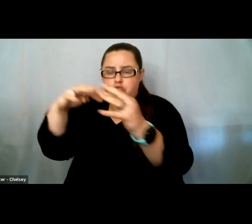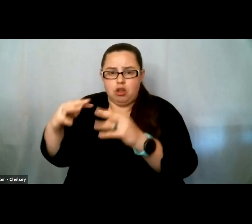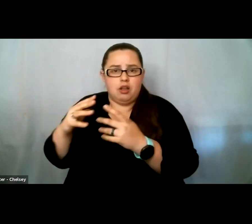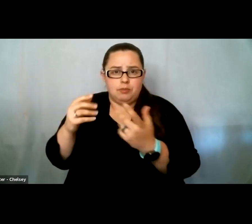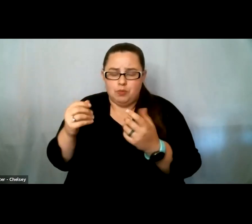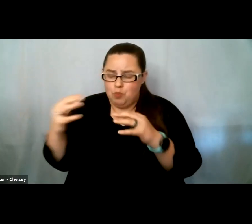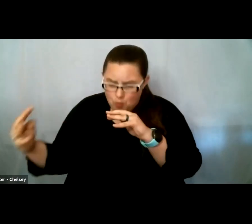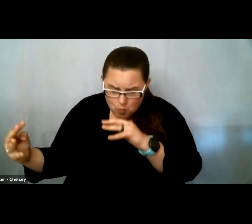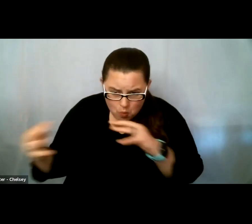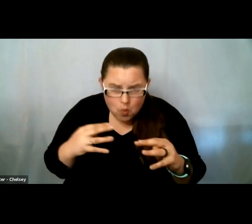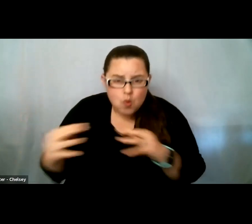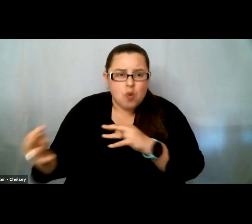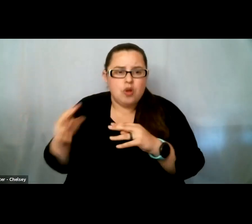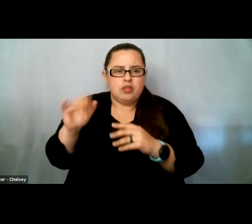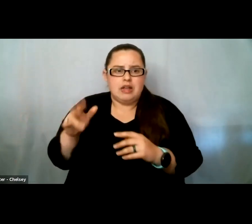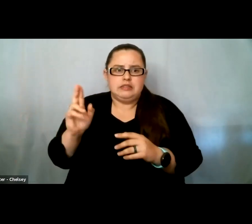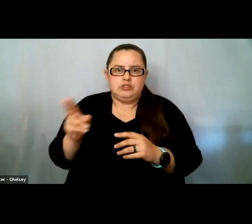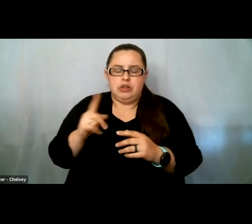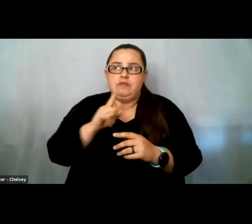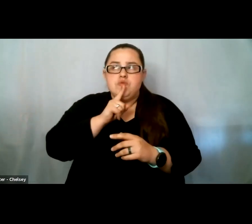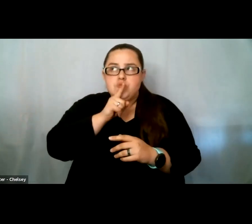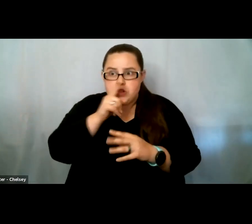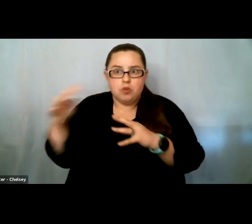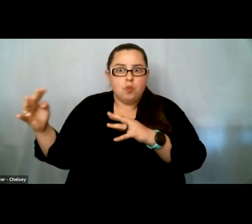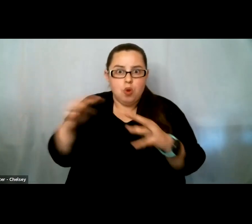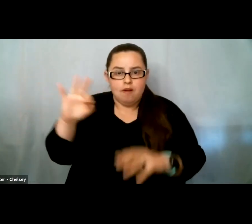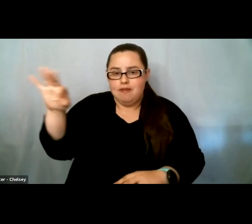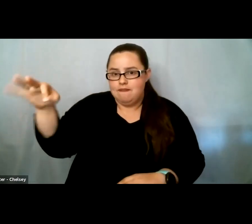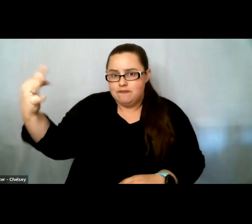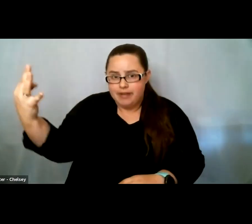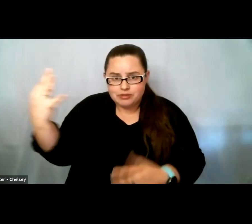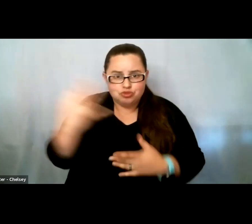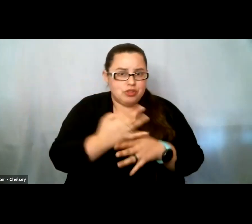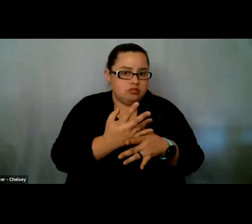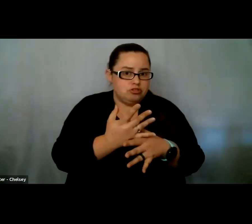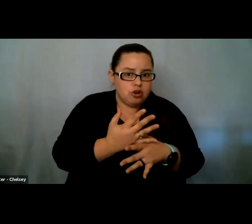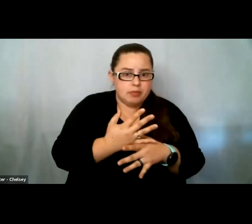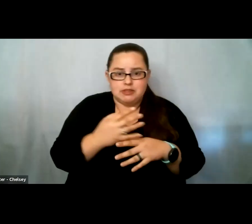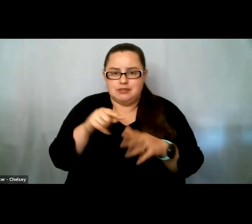I mean, this is the history of real war, the French and the Germans killed each other. The